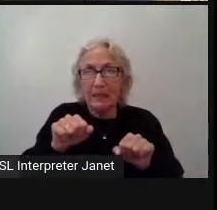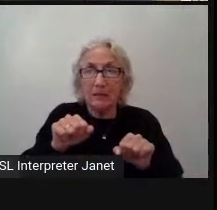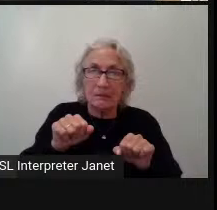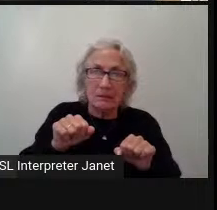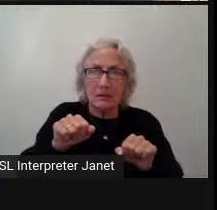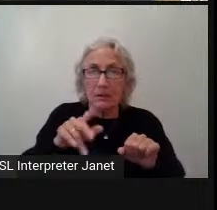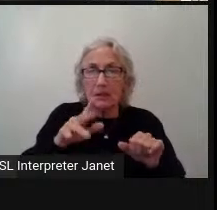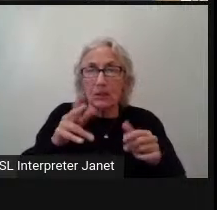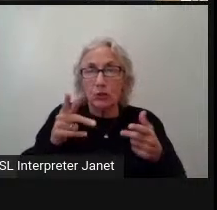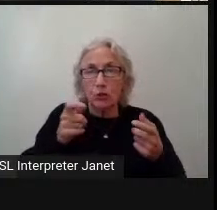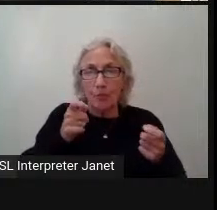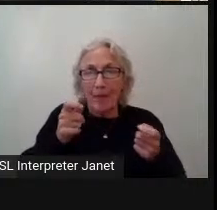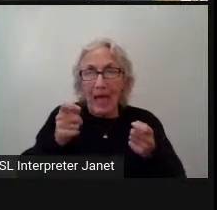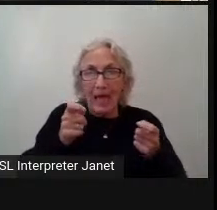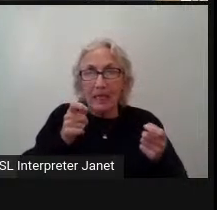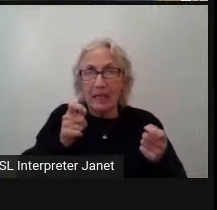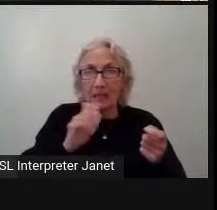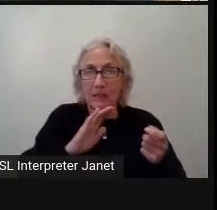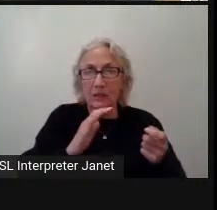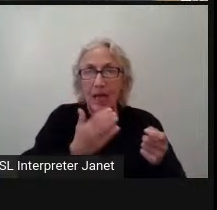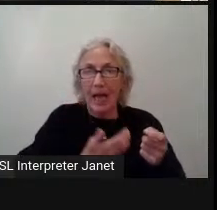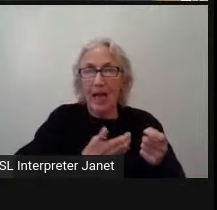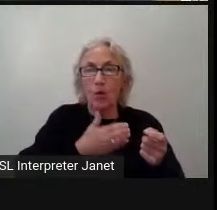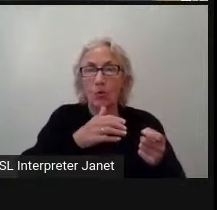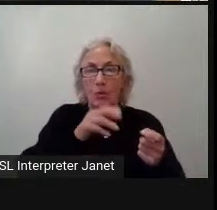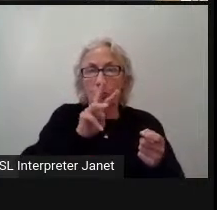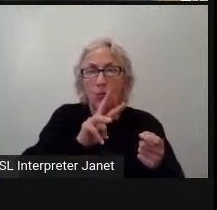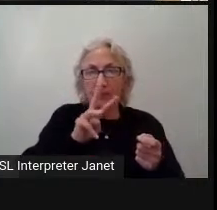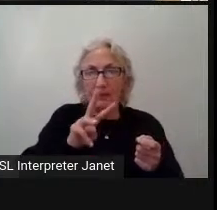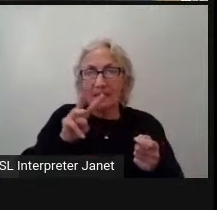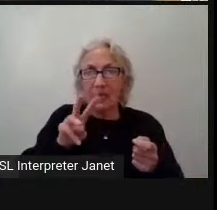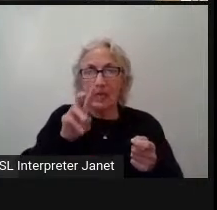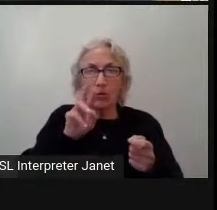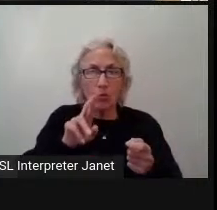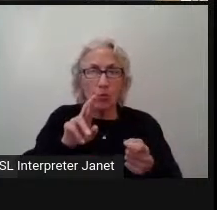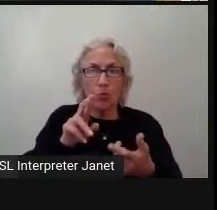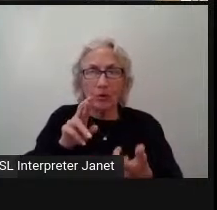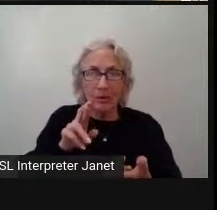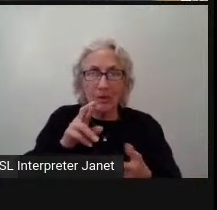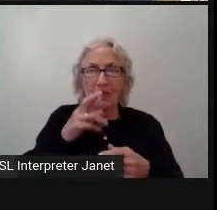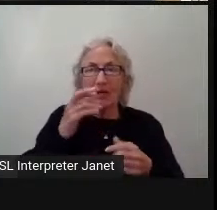some cases where users do not have their required ability to